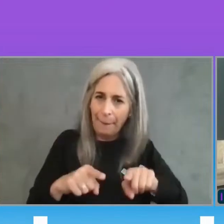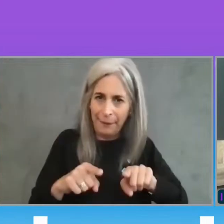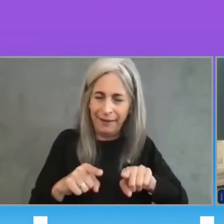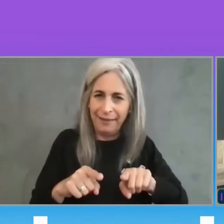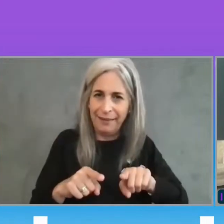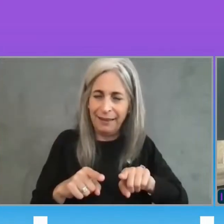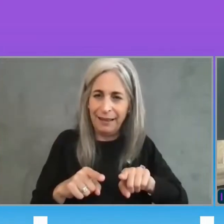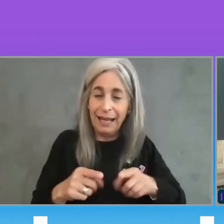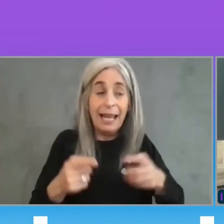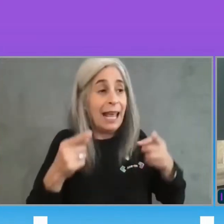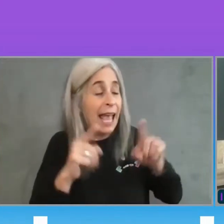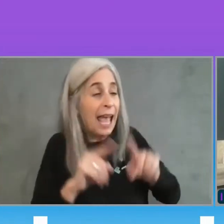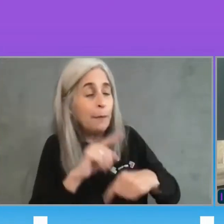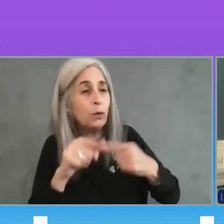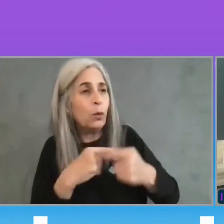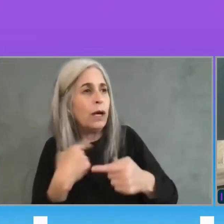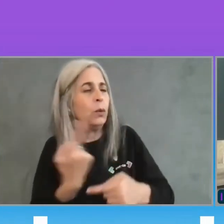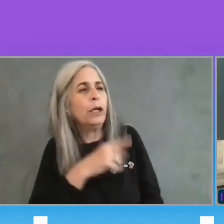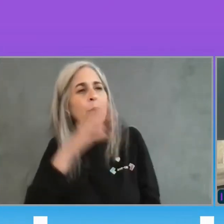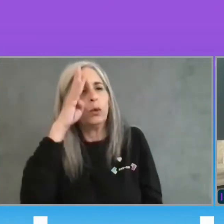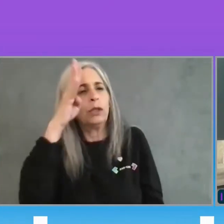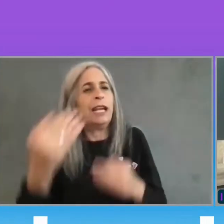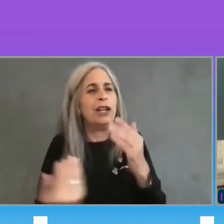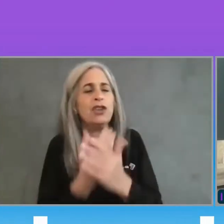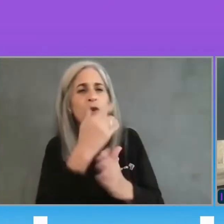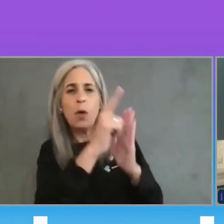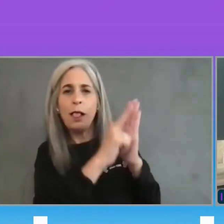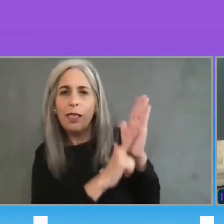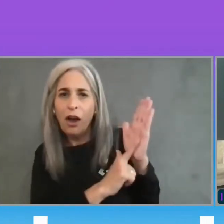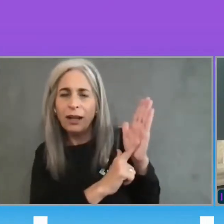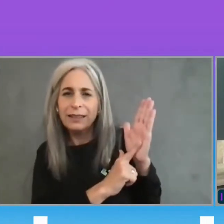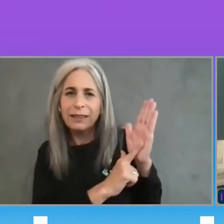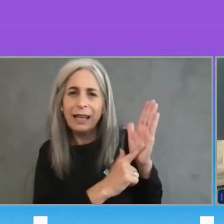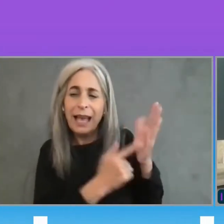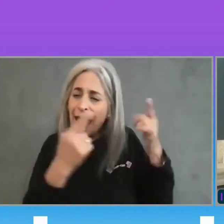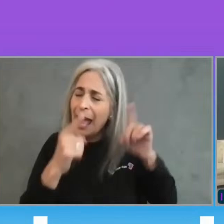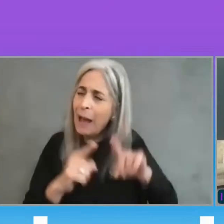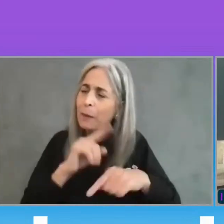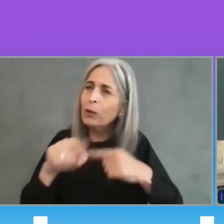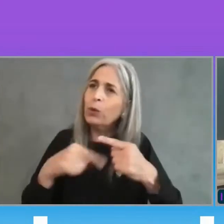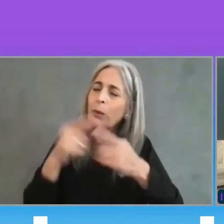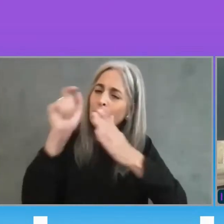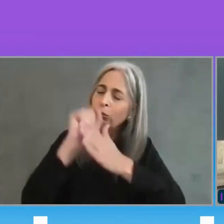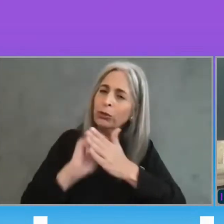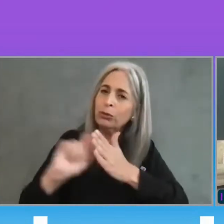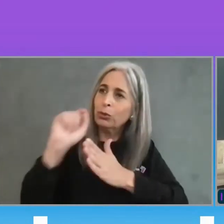happens when we create new laws.